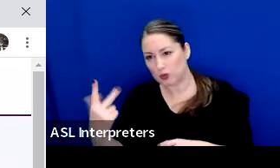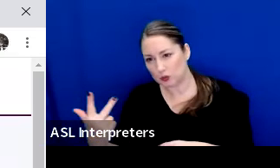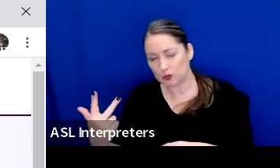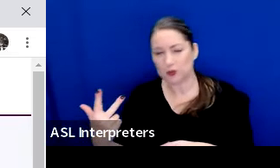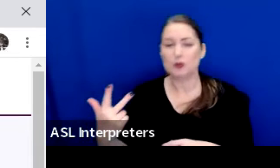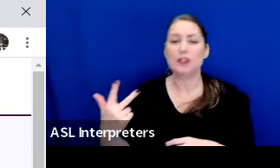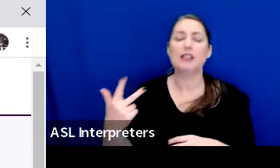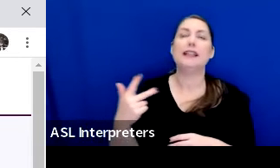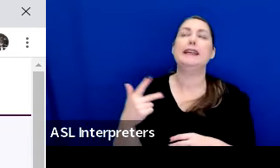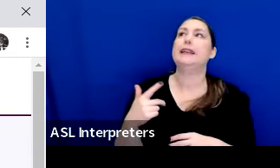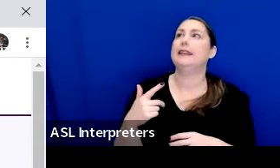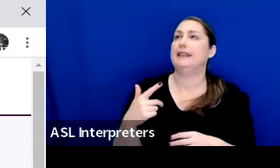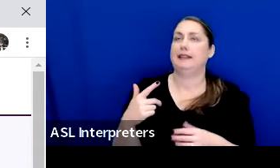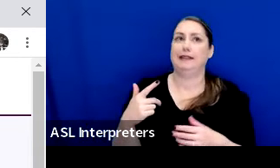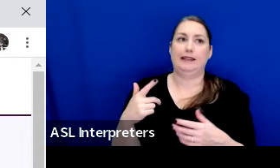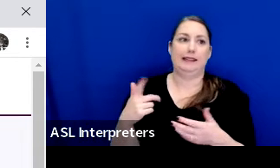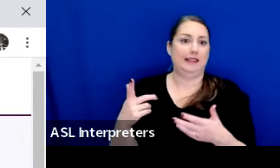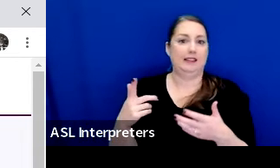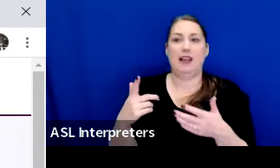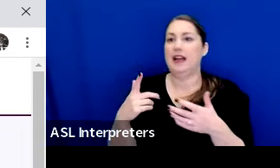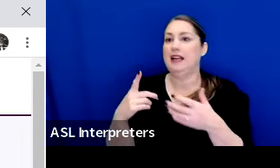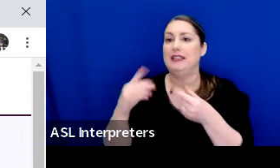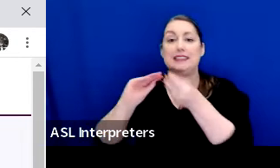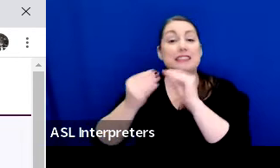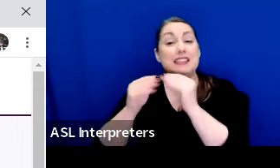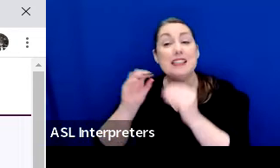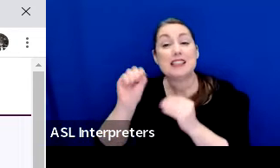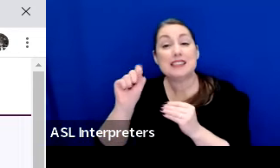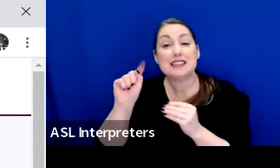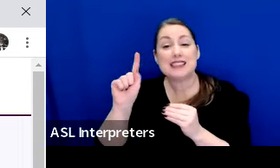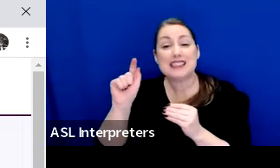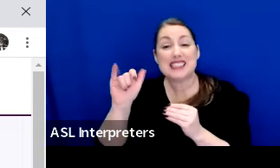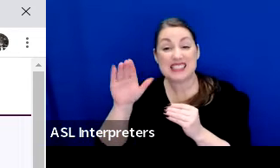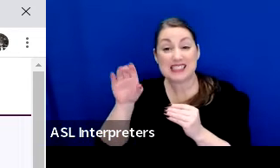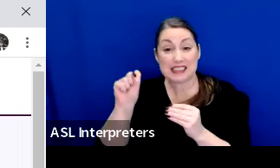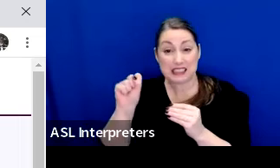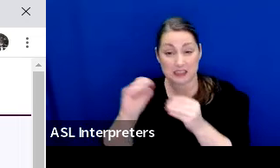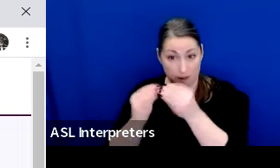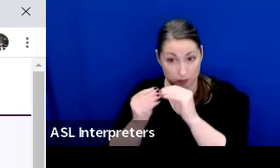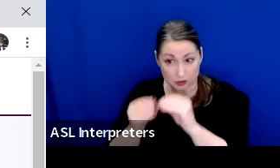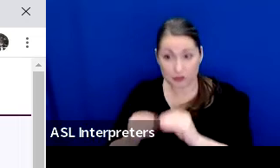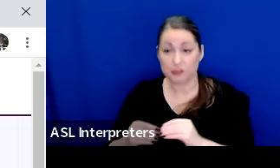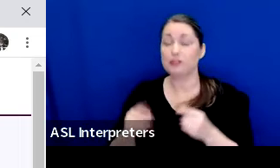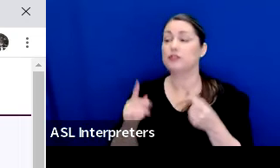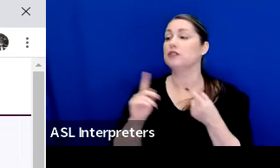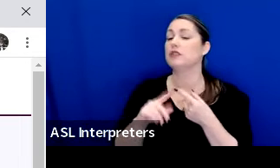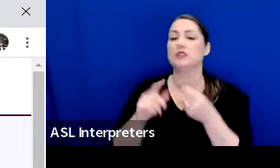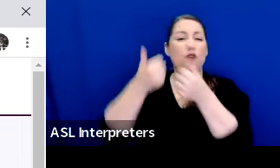We created statistics. So we created a course for each of the other courses basically that we teach,